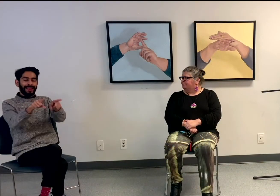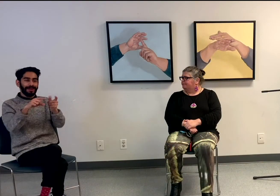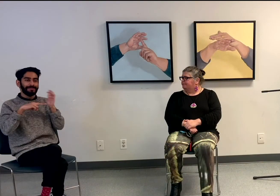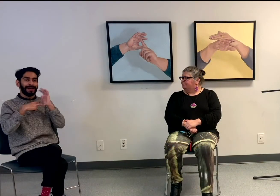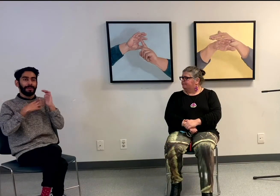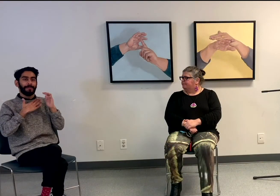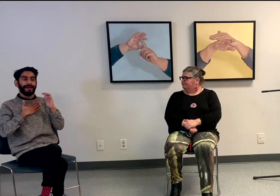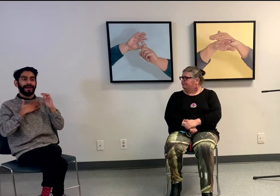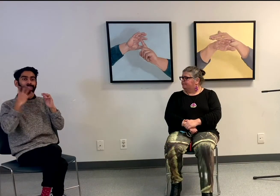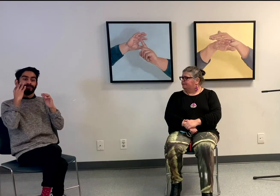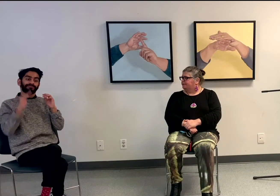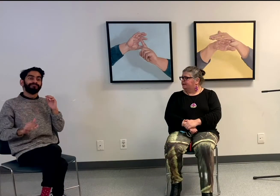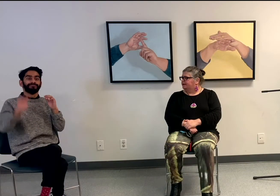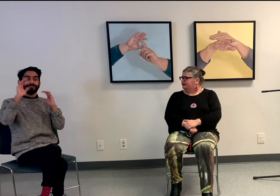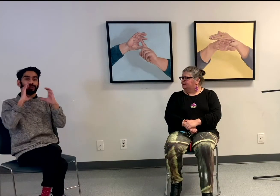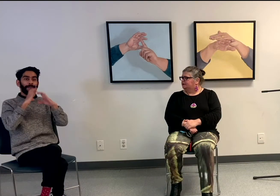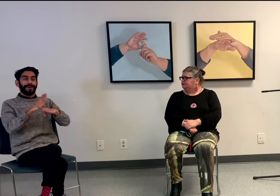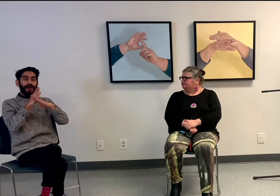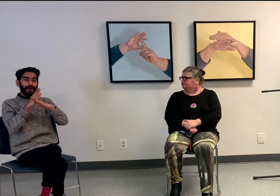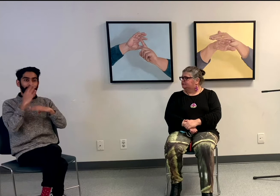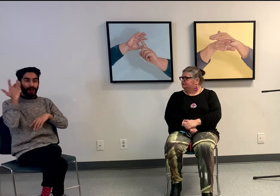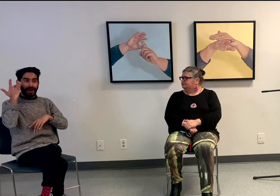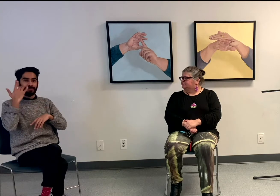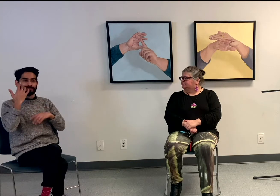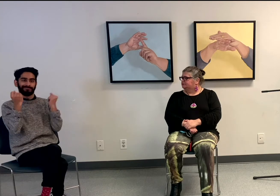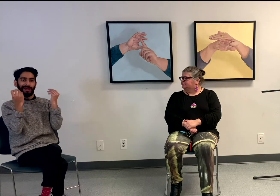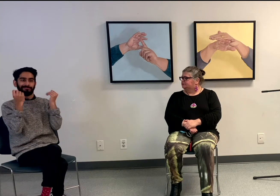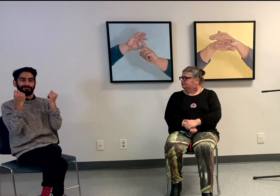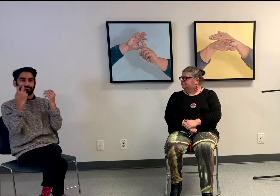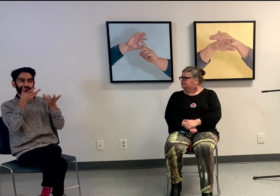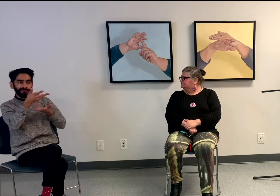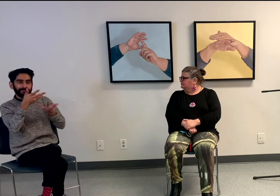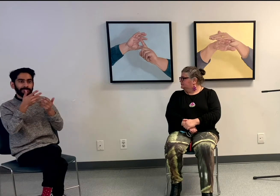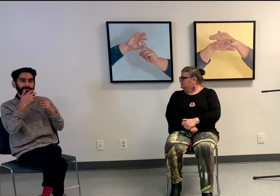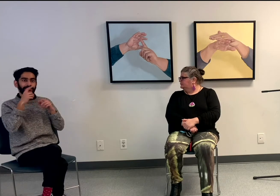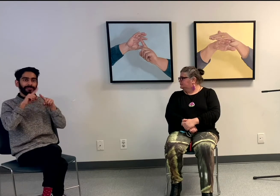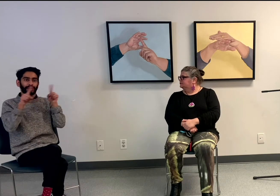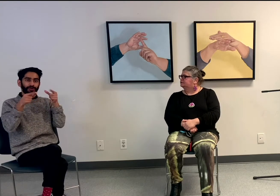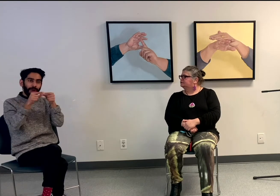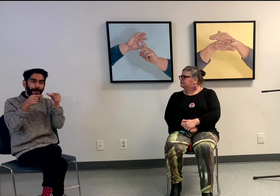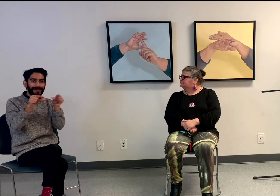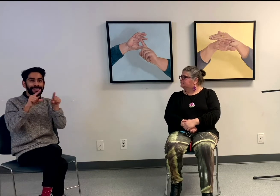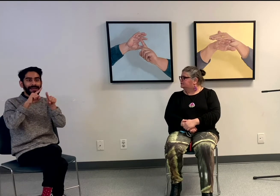Um, and spoken language and sign languages have very similar or they run in a parallel.